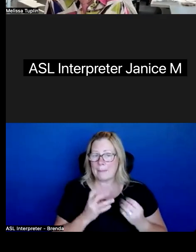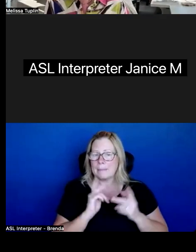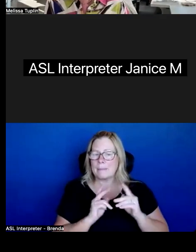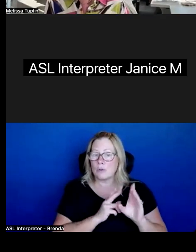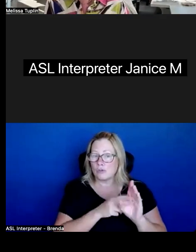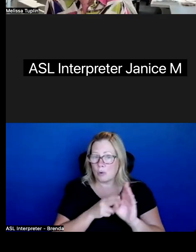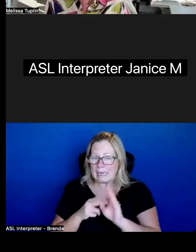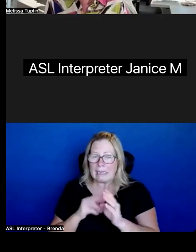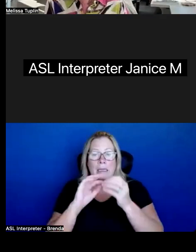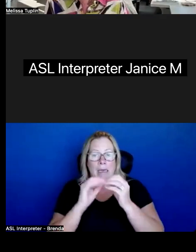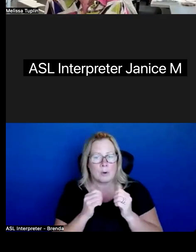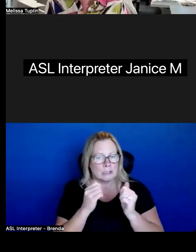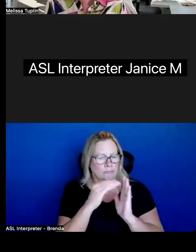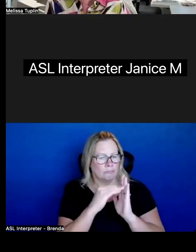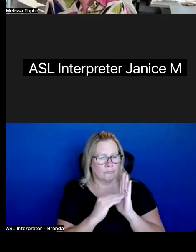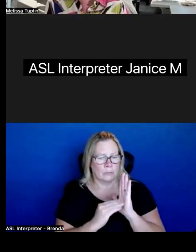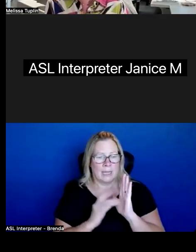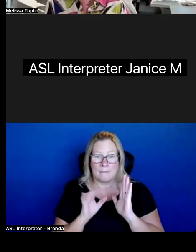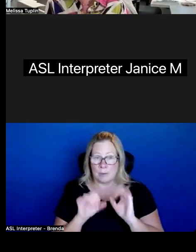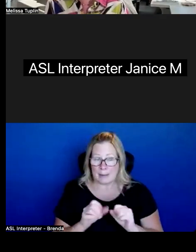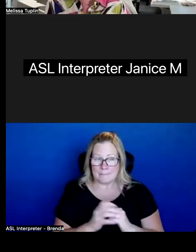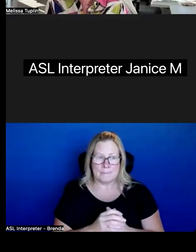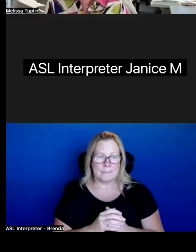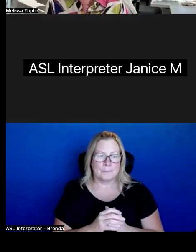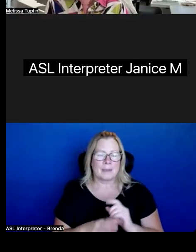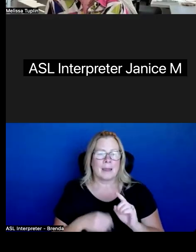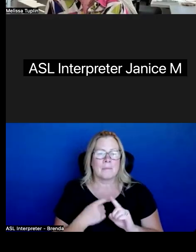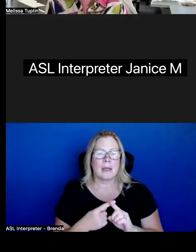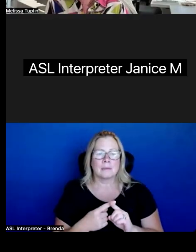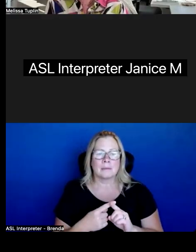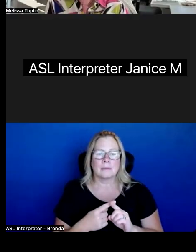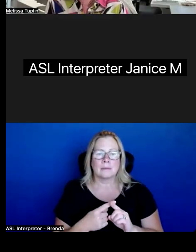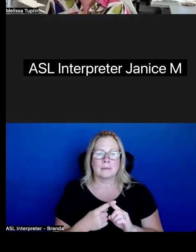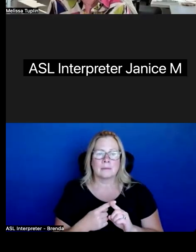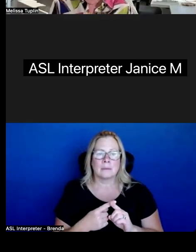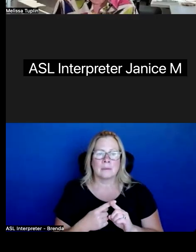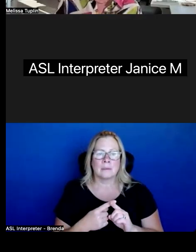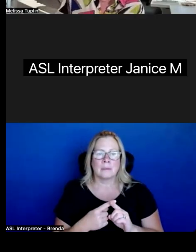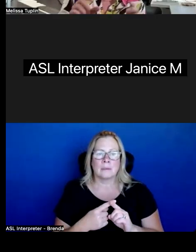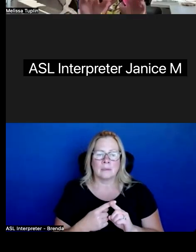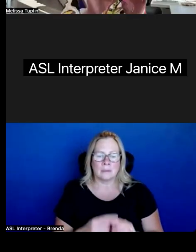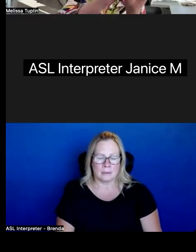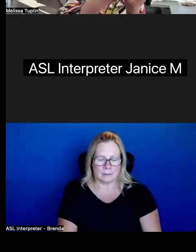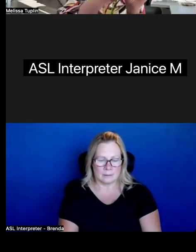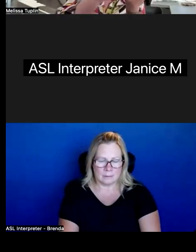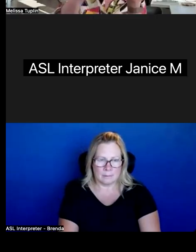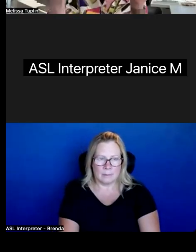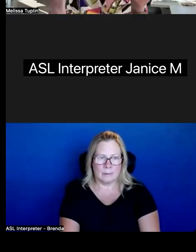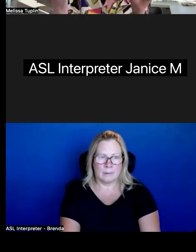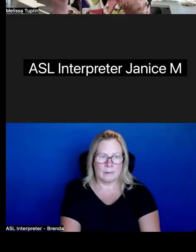And I do also want to make a note about another section of the programming form. For each